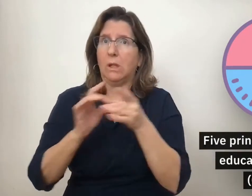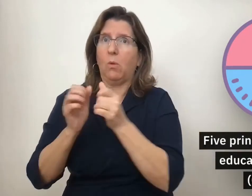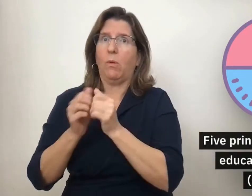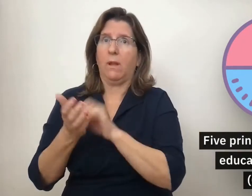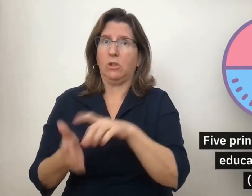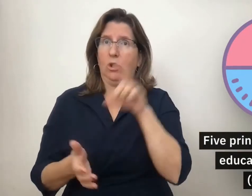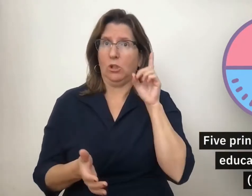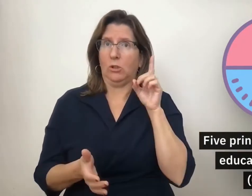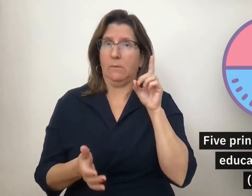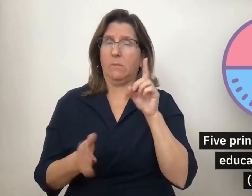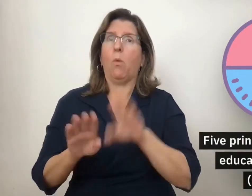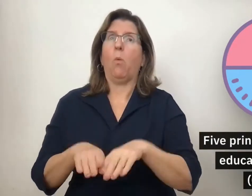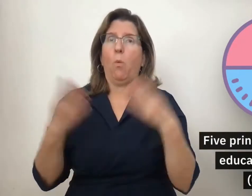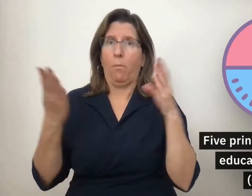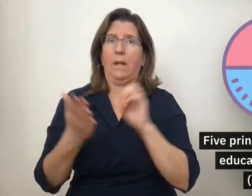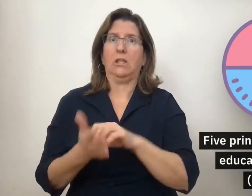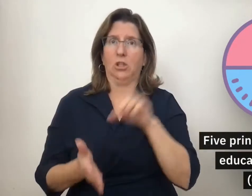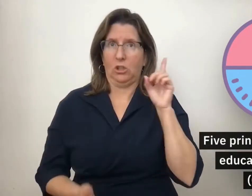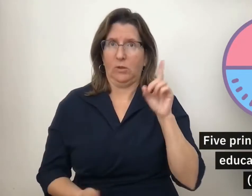which guide our decisions and practices.